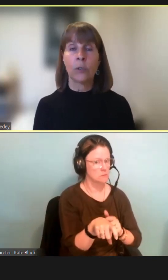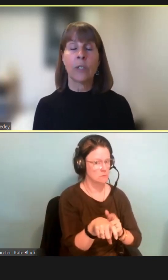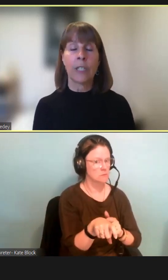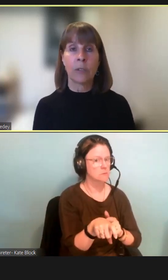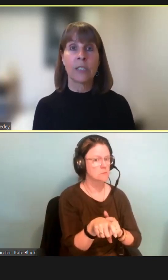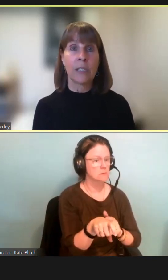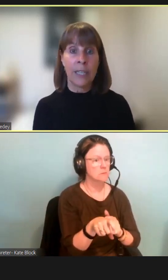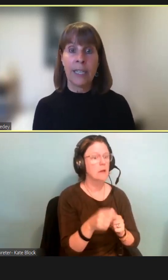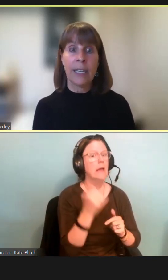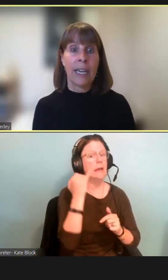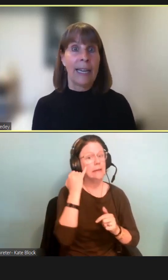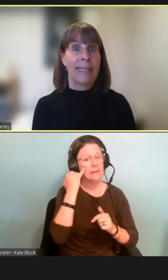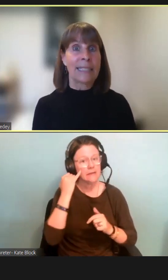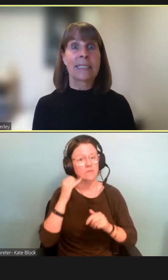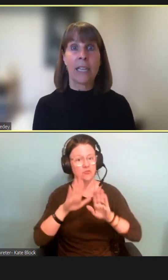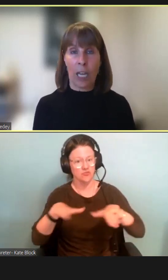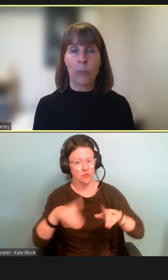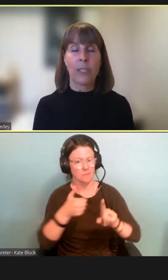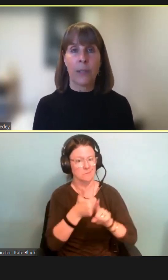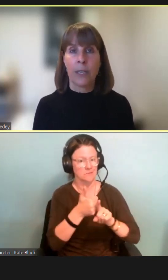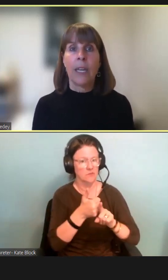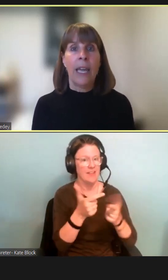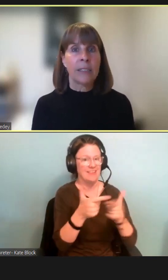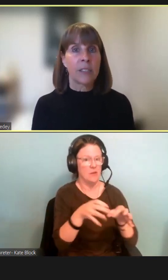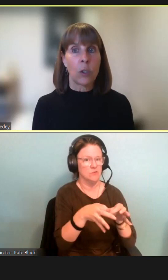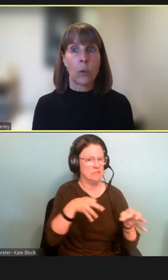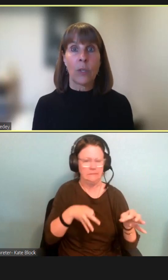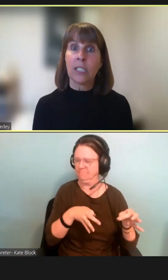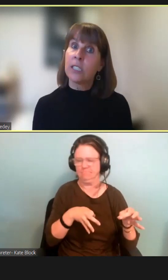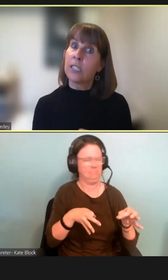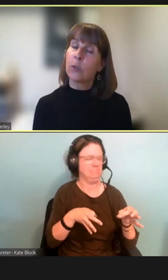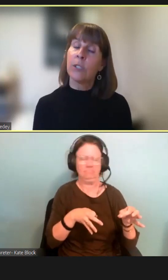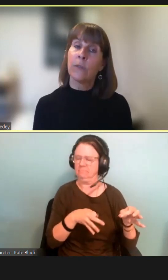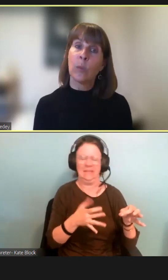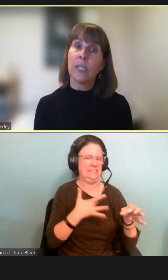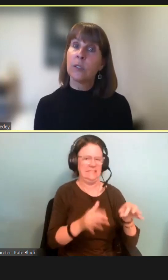language delay that's not happening and so catching in at 24 months when you